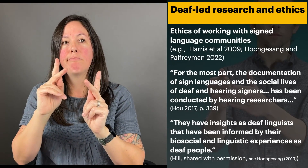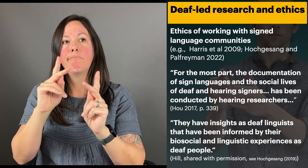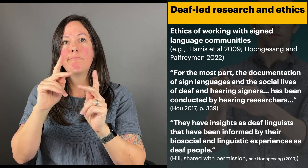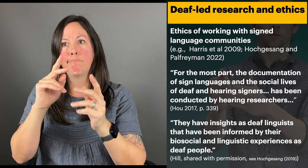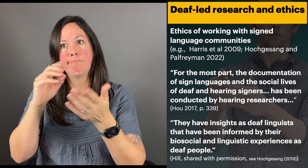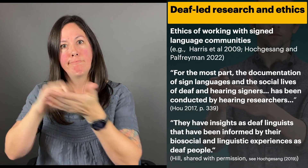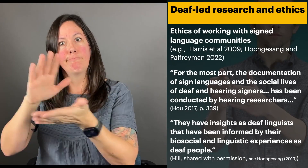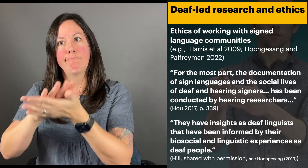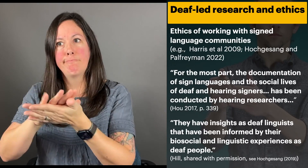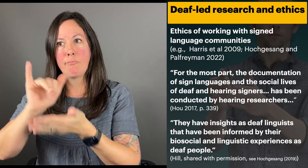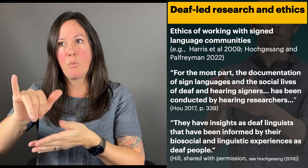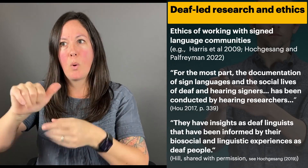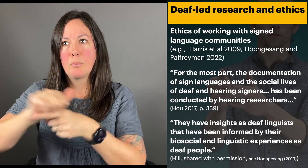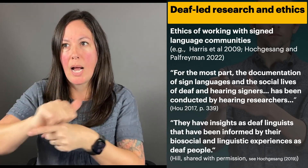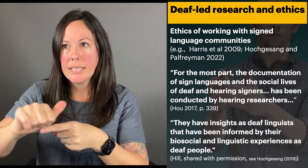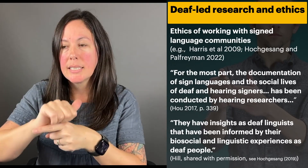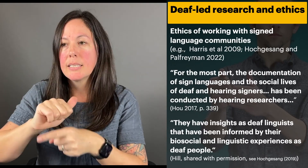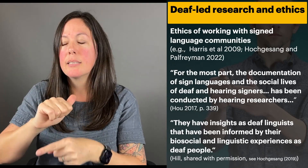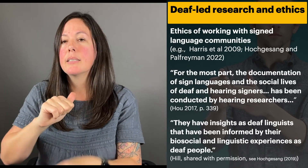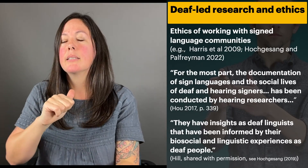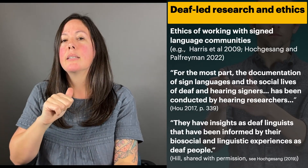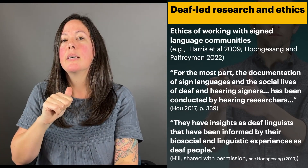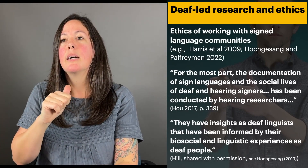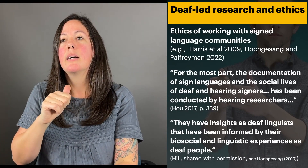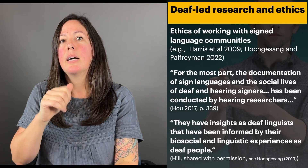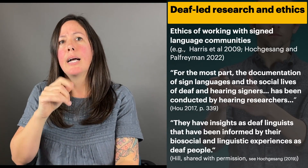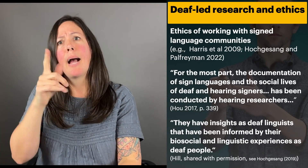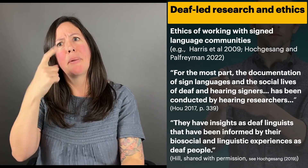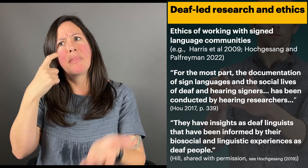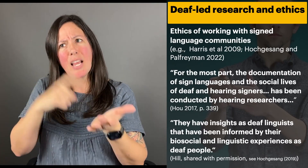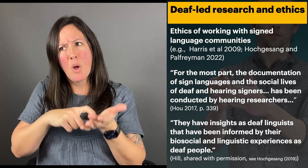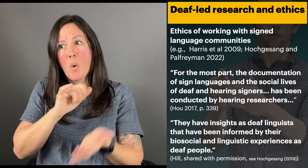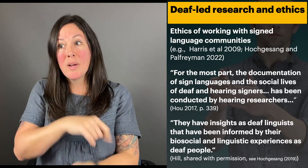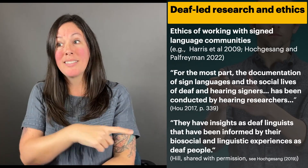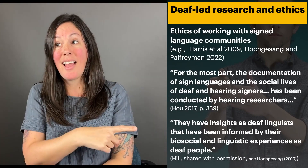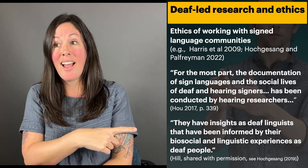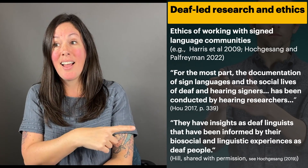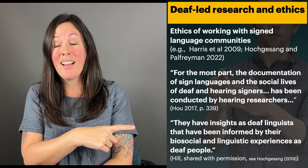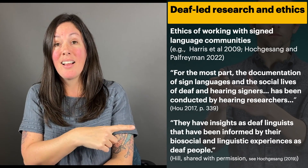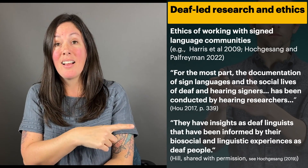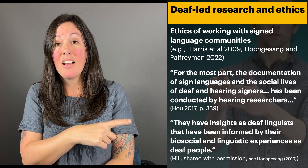research these are quotes from other def linguists who have